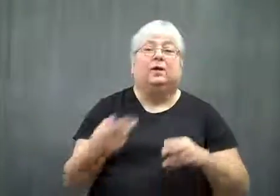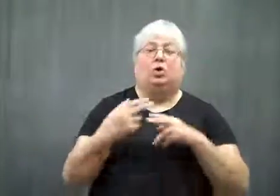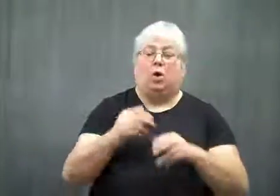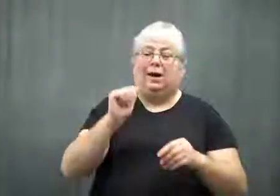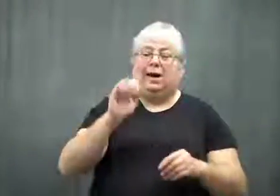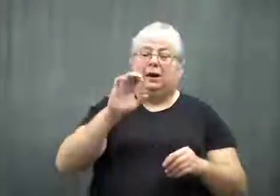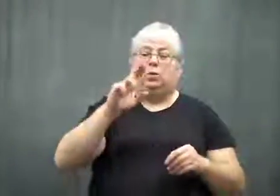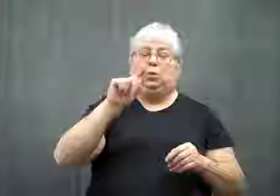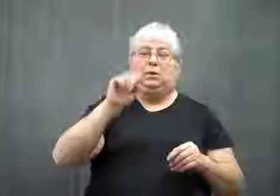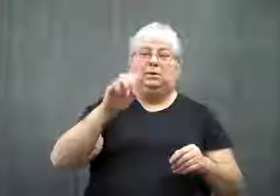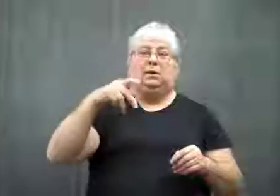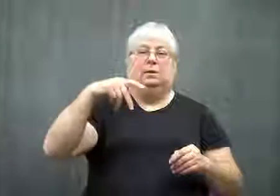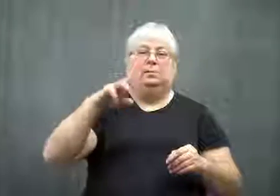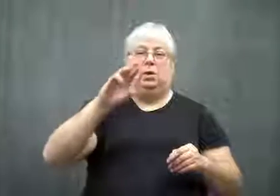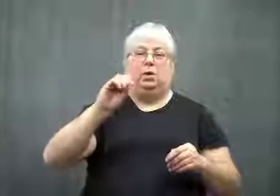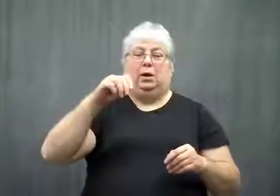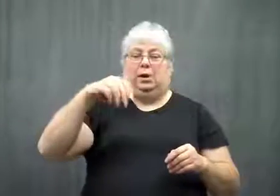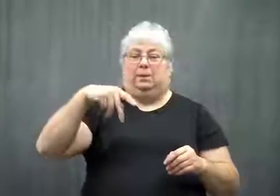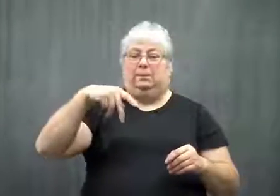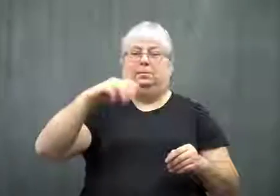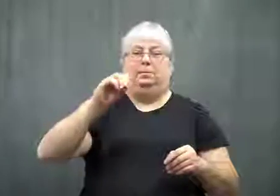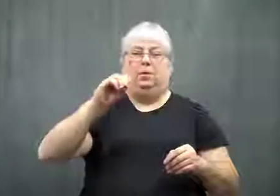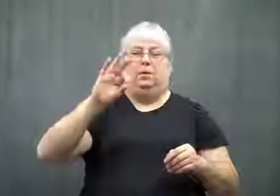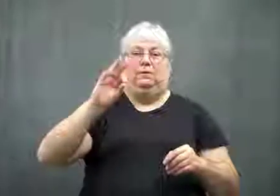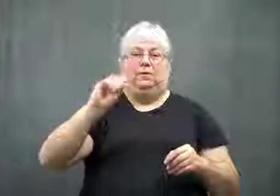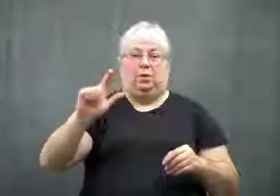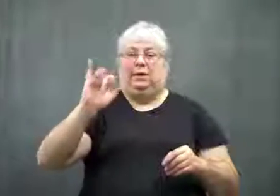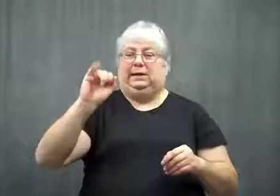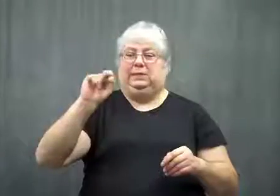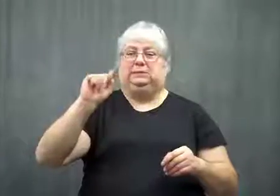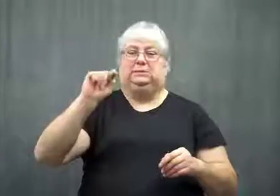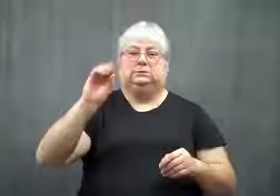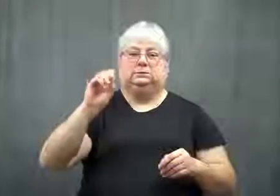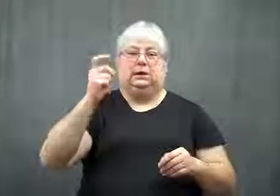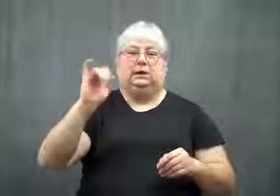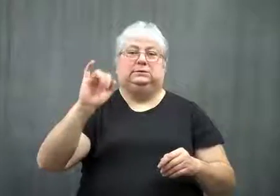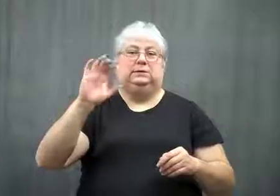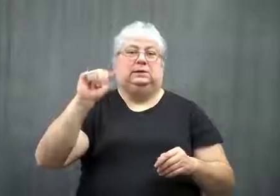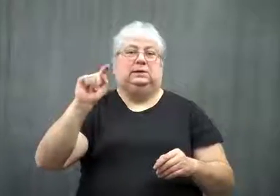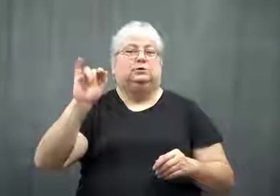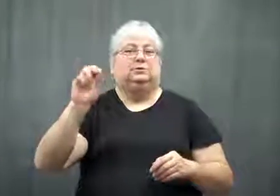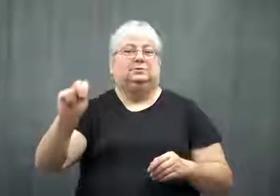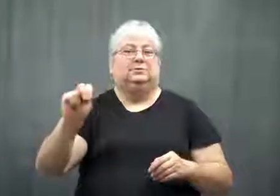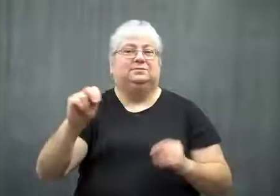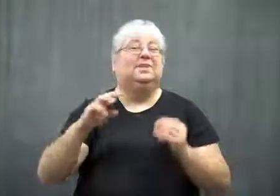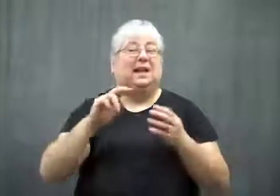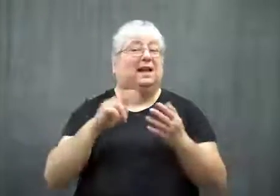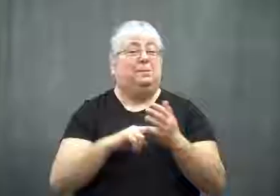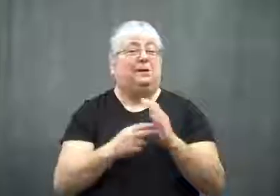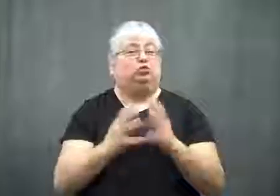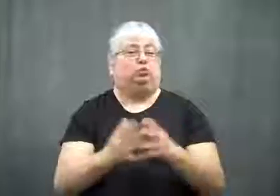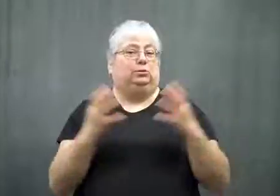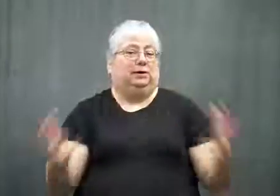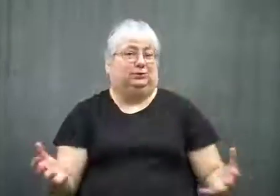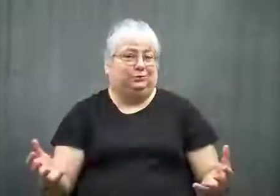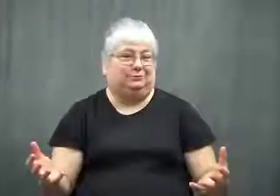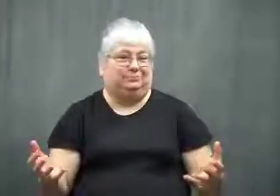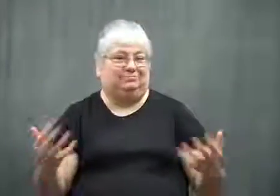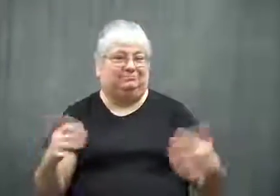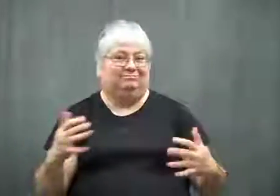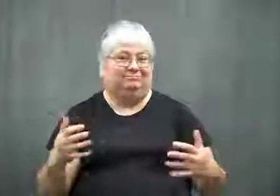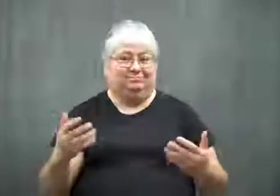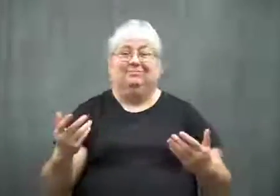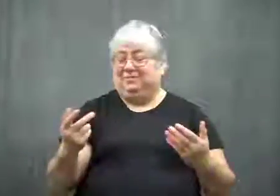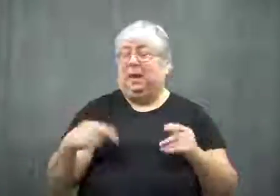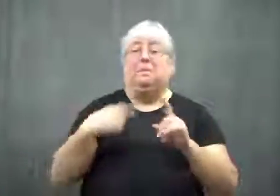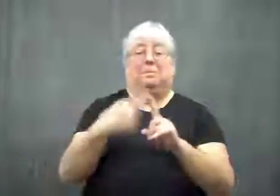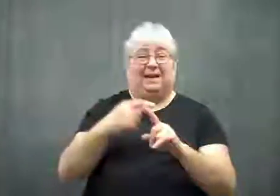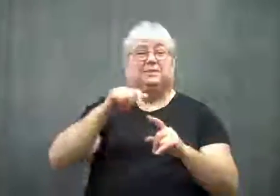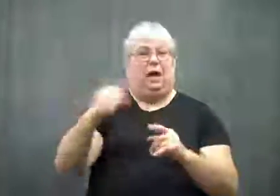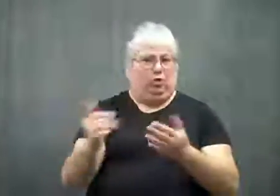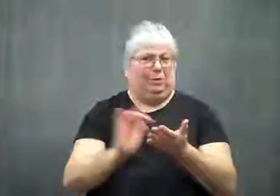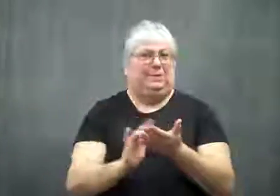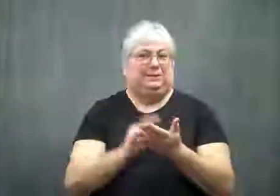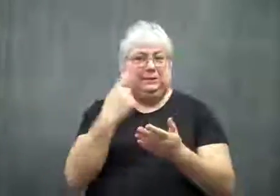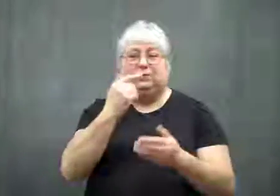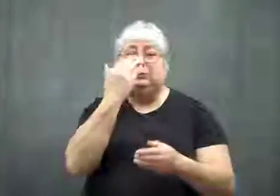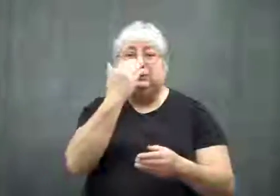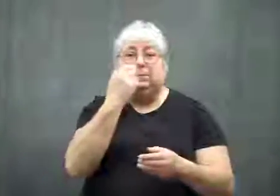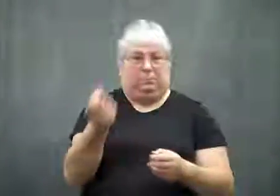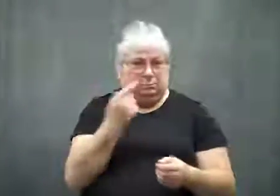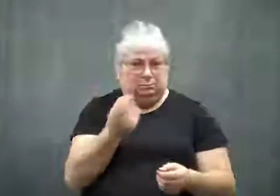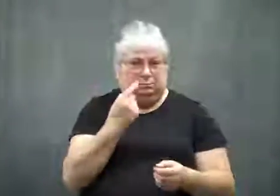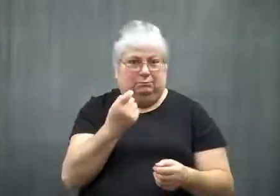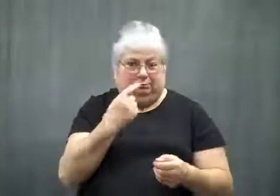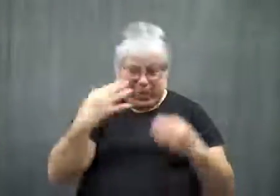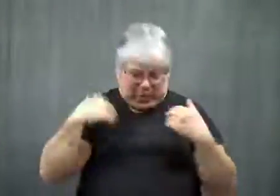Jackson died of acute Propofol intoxication. Meaning he overdosed.